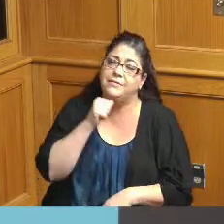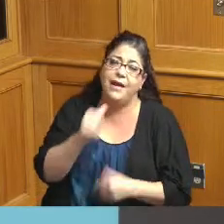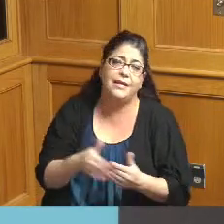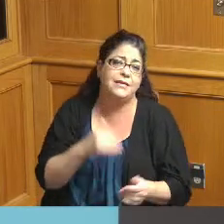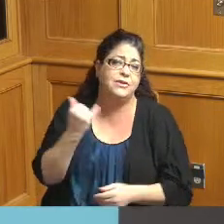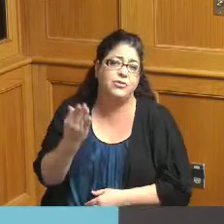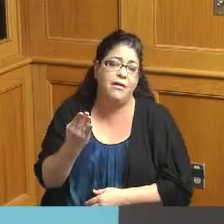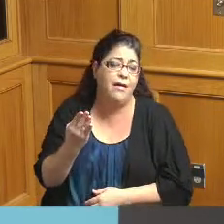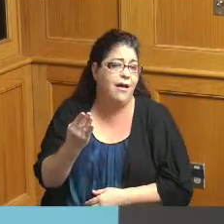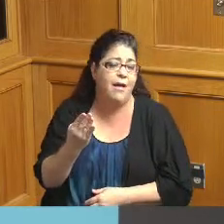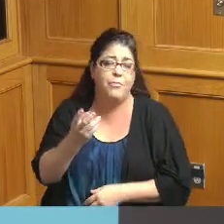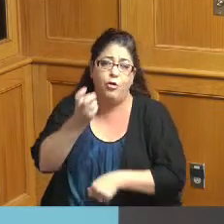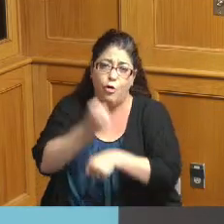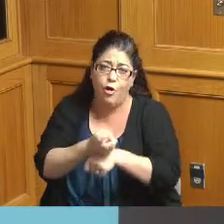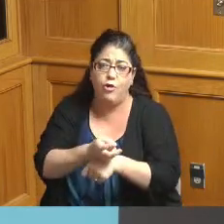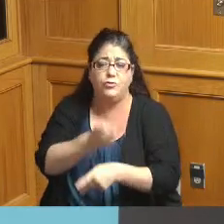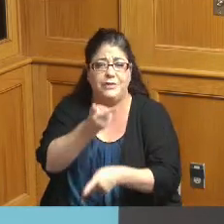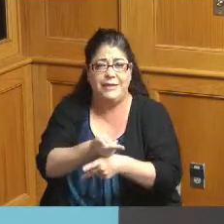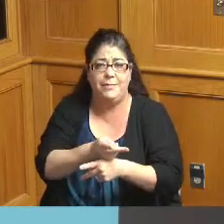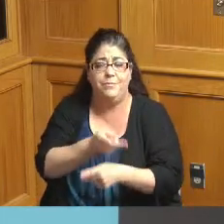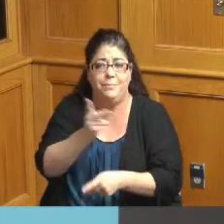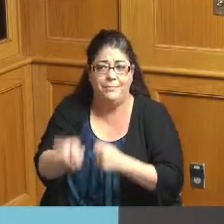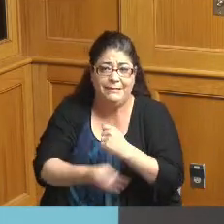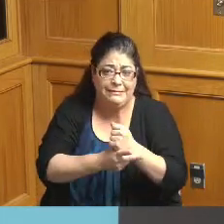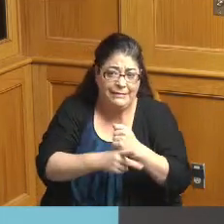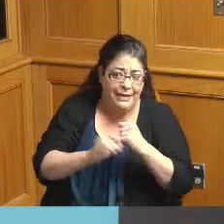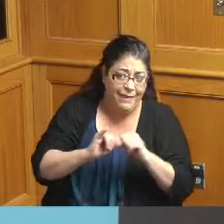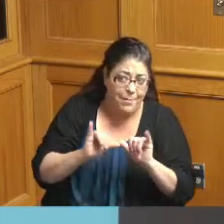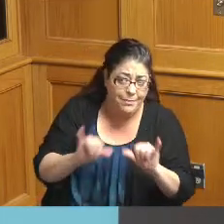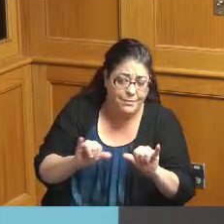to keep people in those positions so I would acknowledge that continues to be a challenge